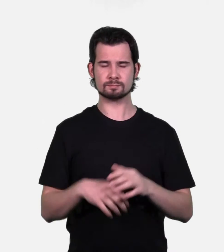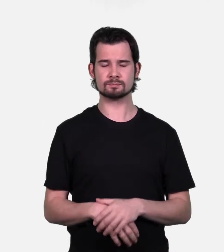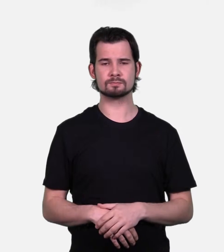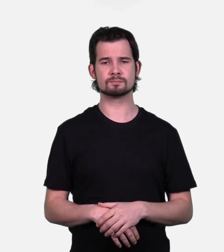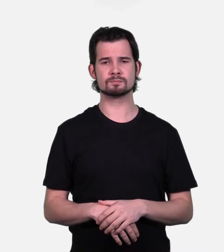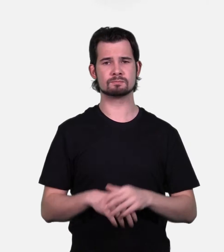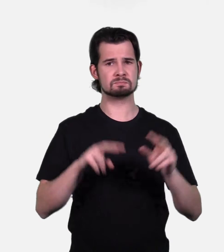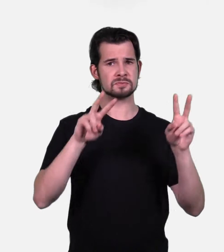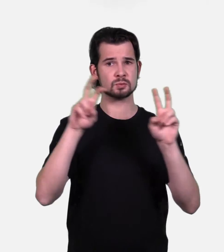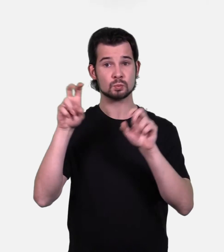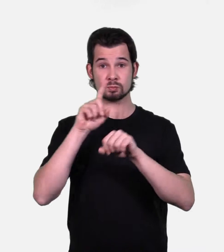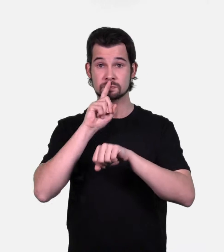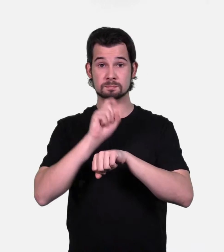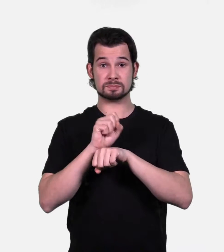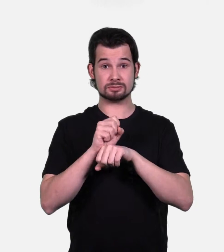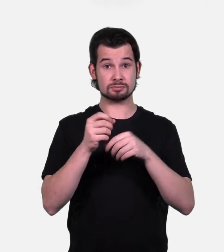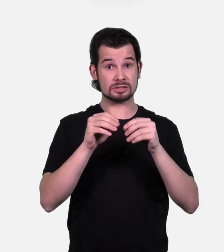which may clear the way for a solution.